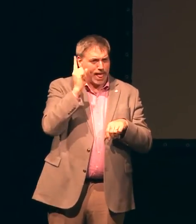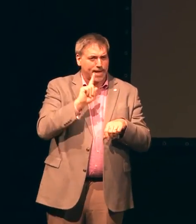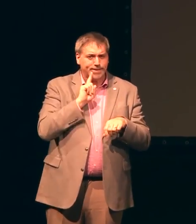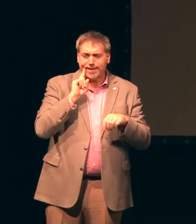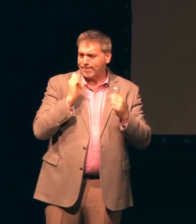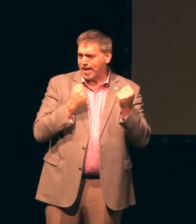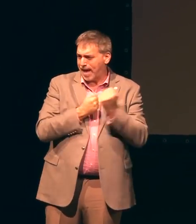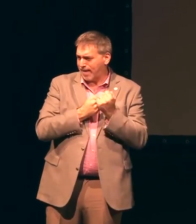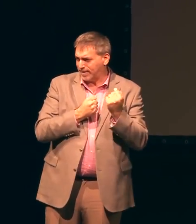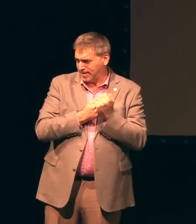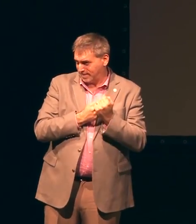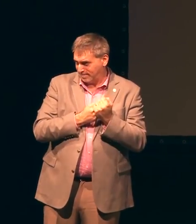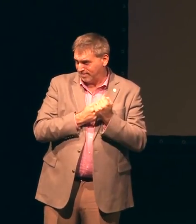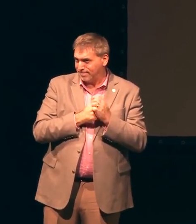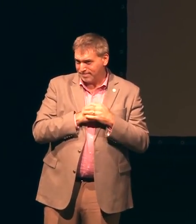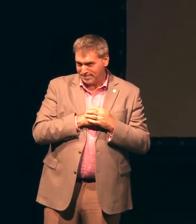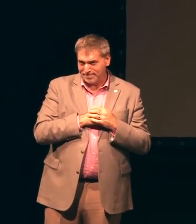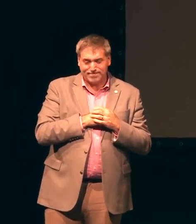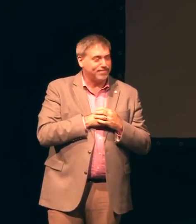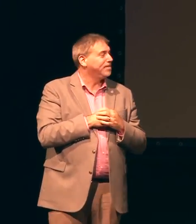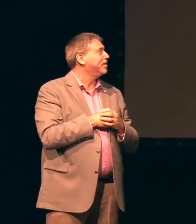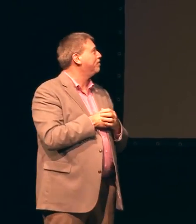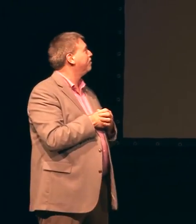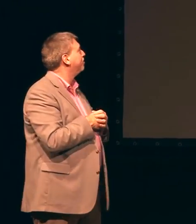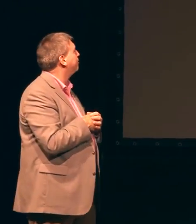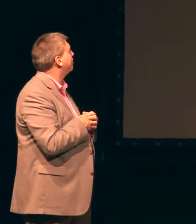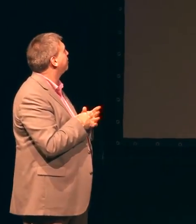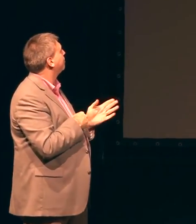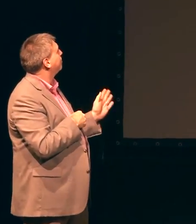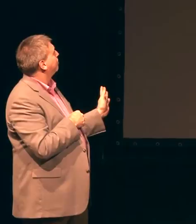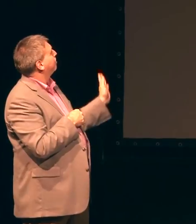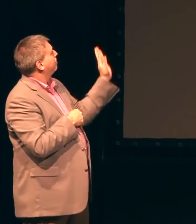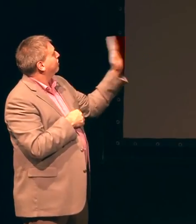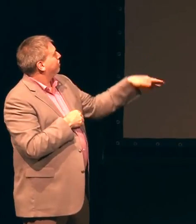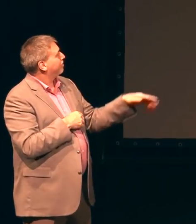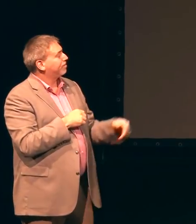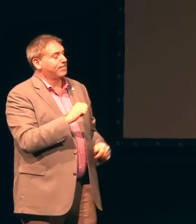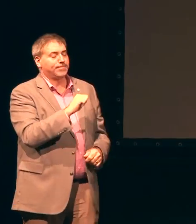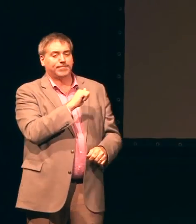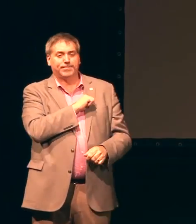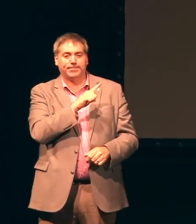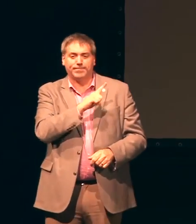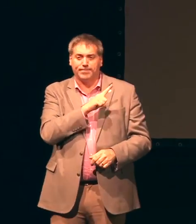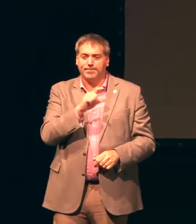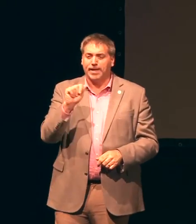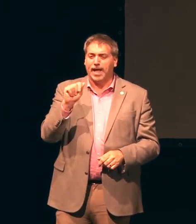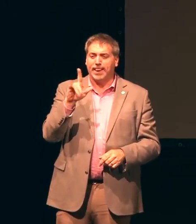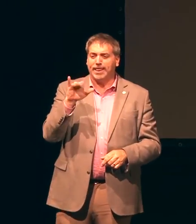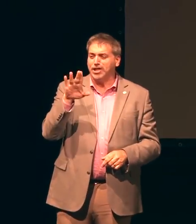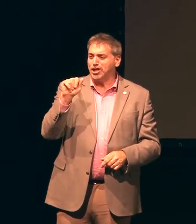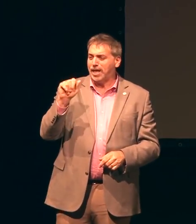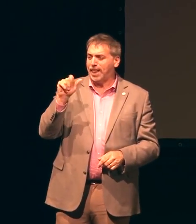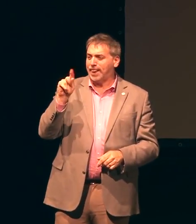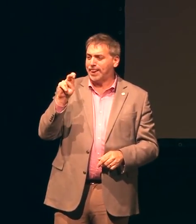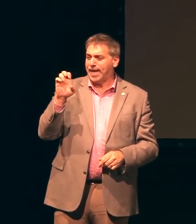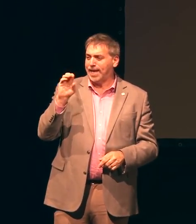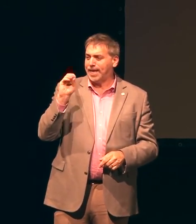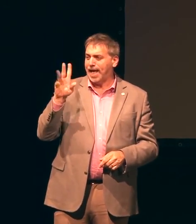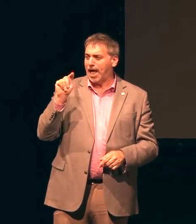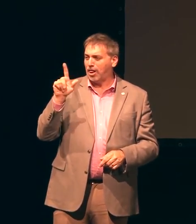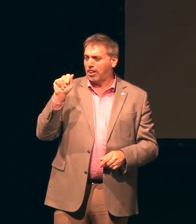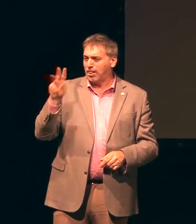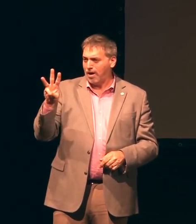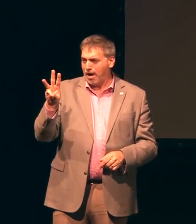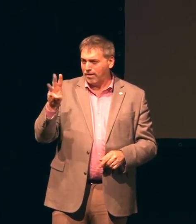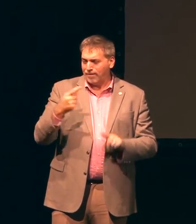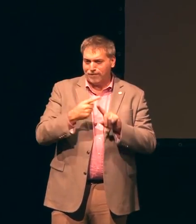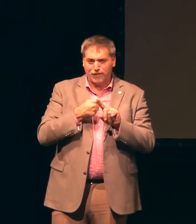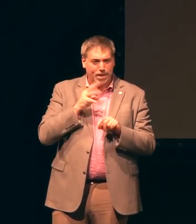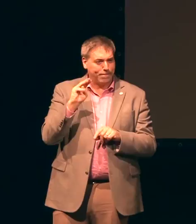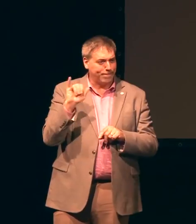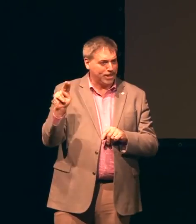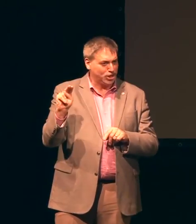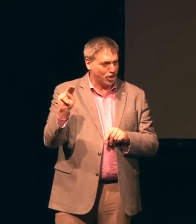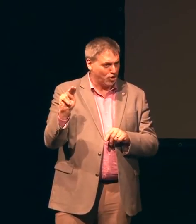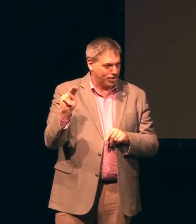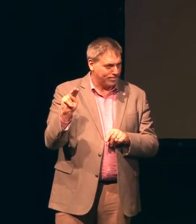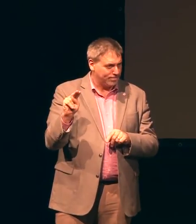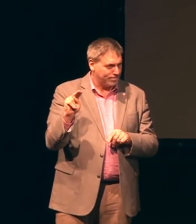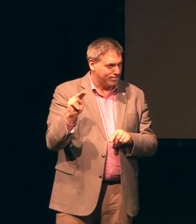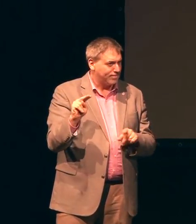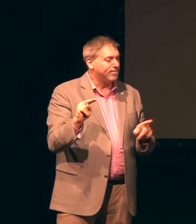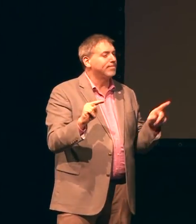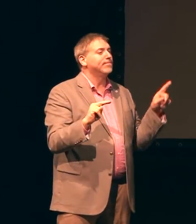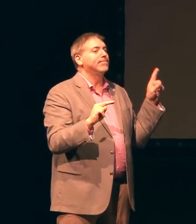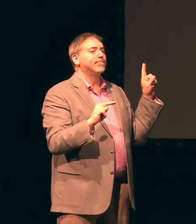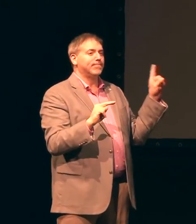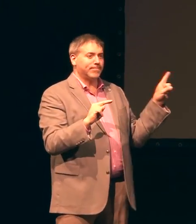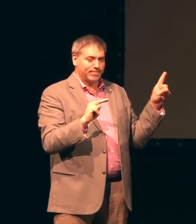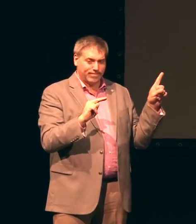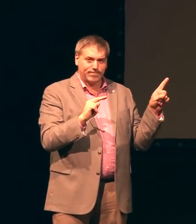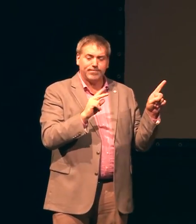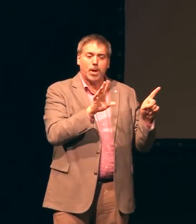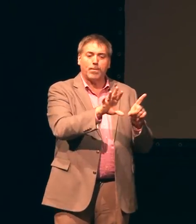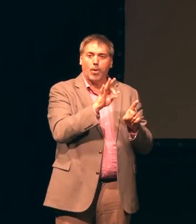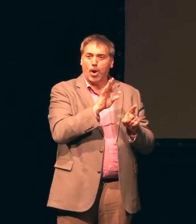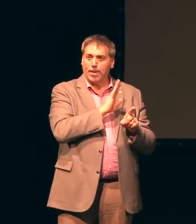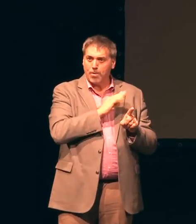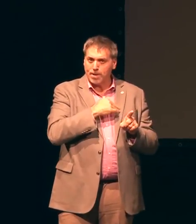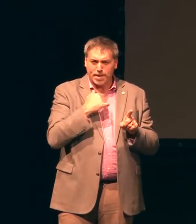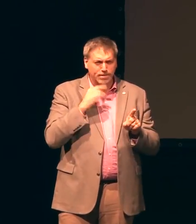the National Black Deaf Advocacy. Alicia Lane-Outlaw from Minnesota and she was